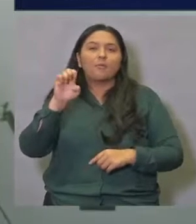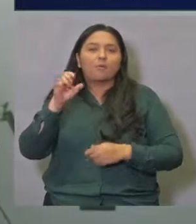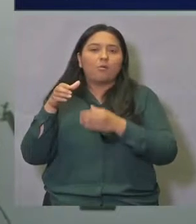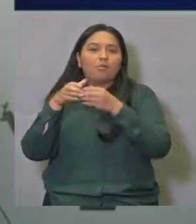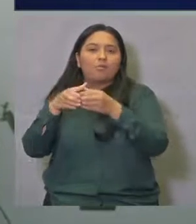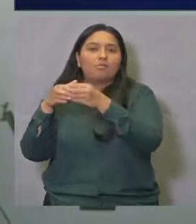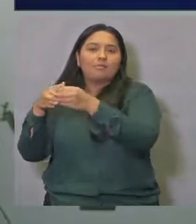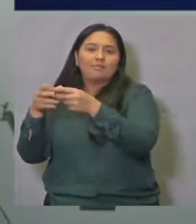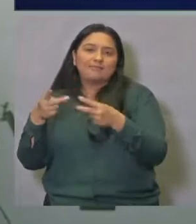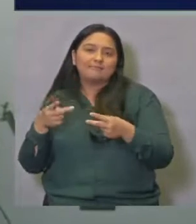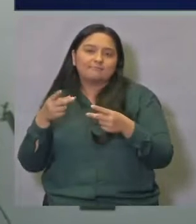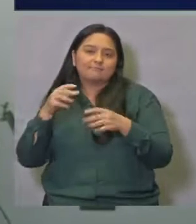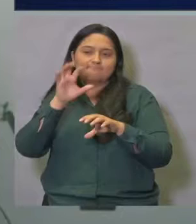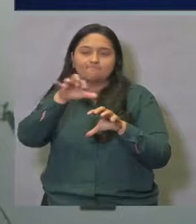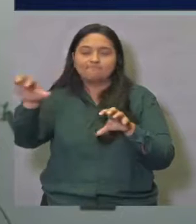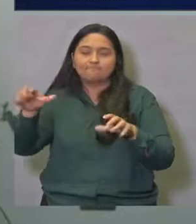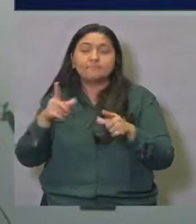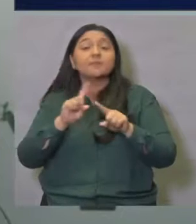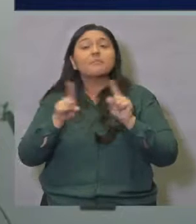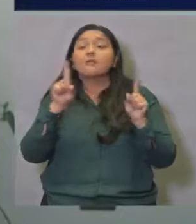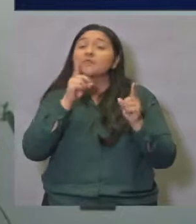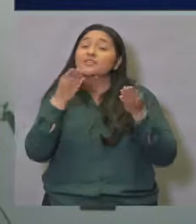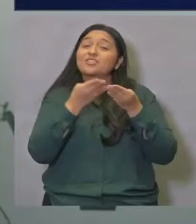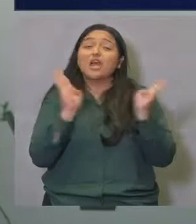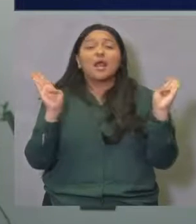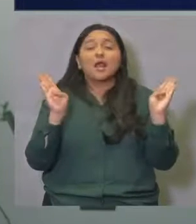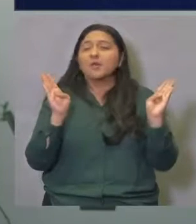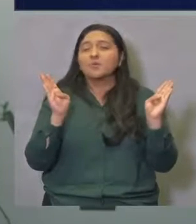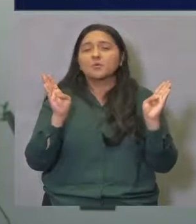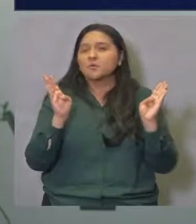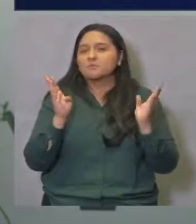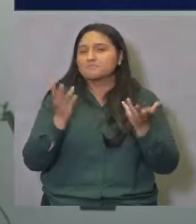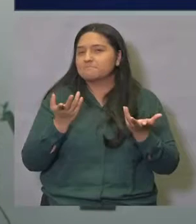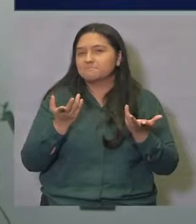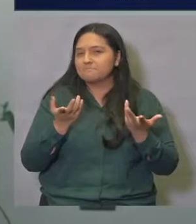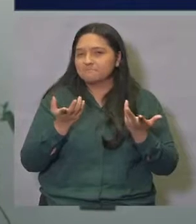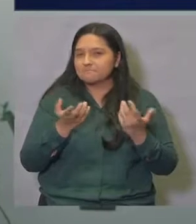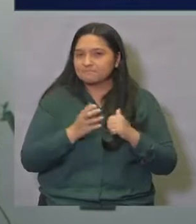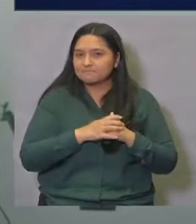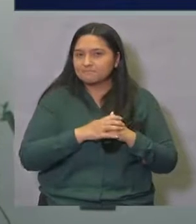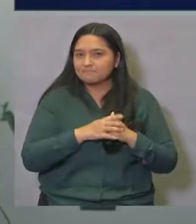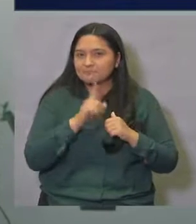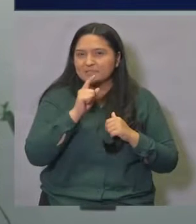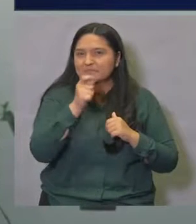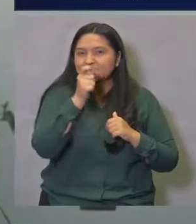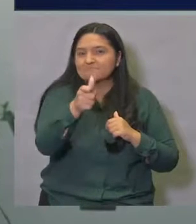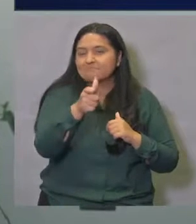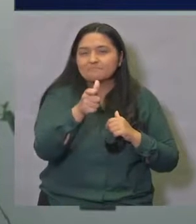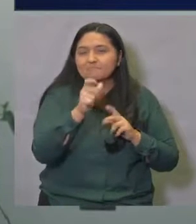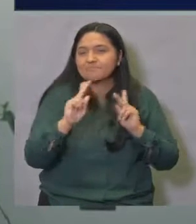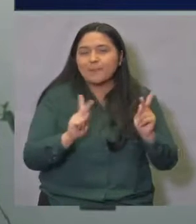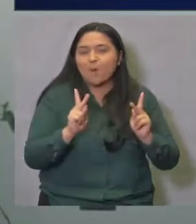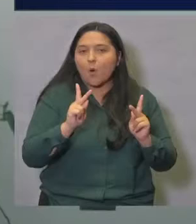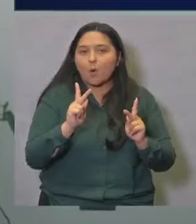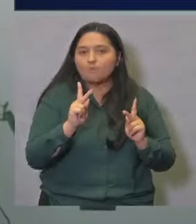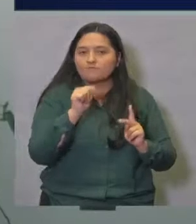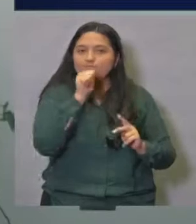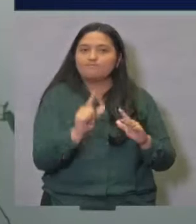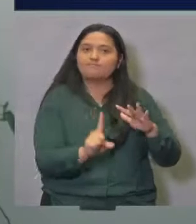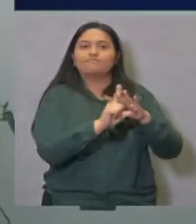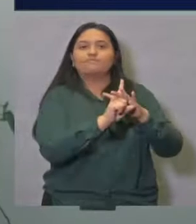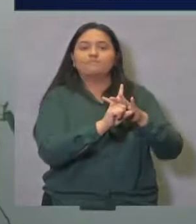BUT I DO WANT TO SAY IN GENERAL,